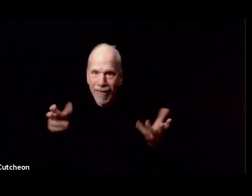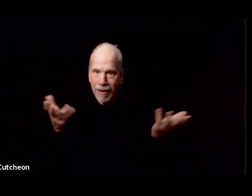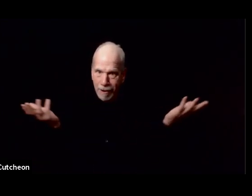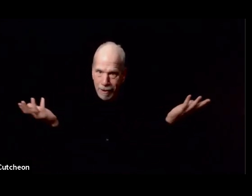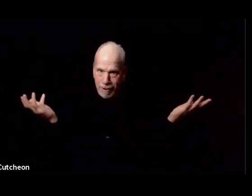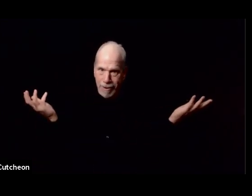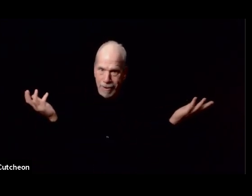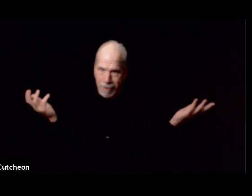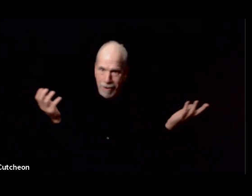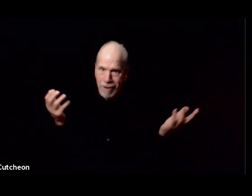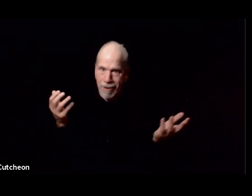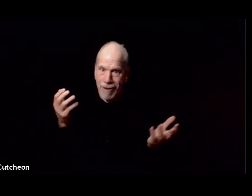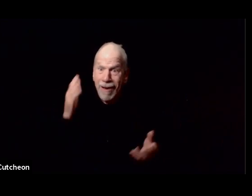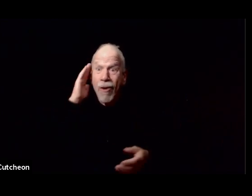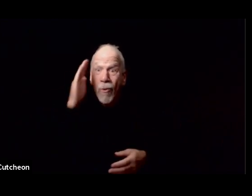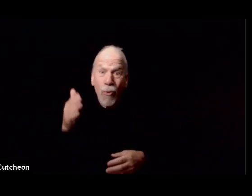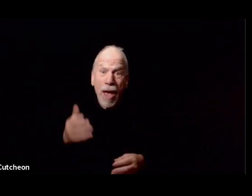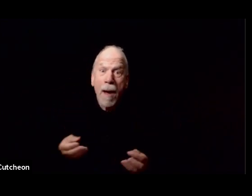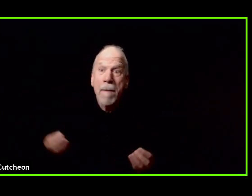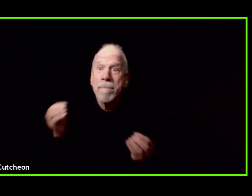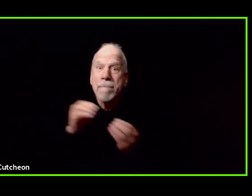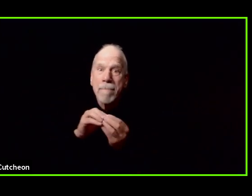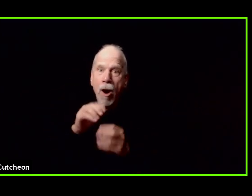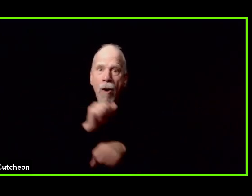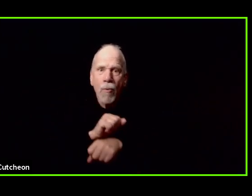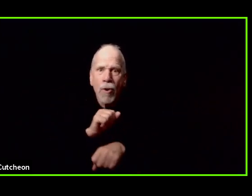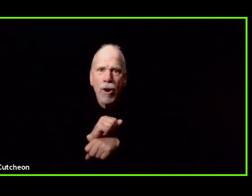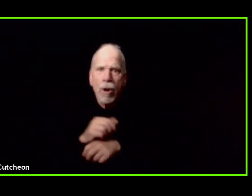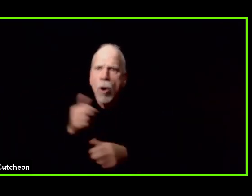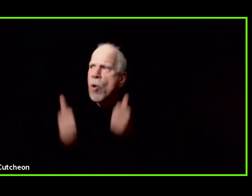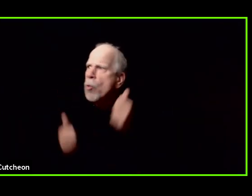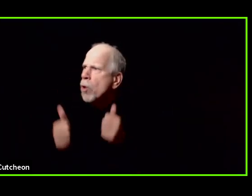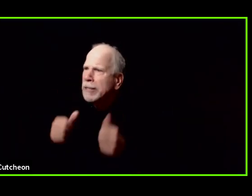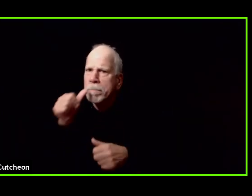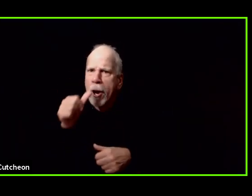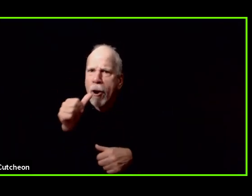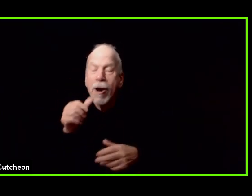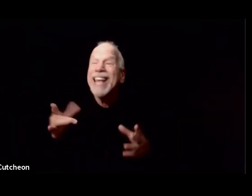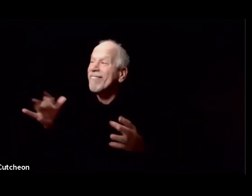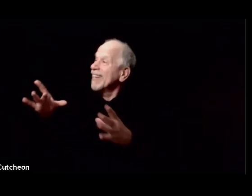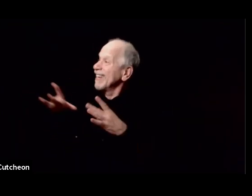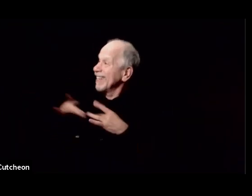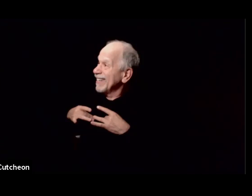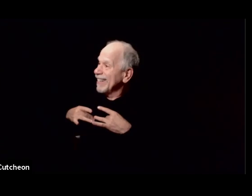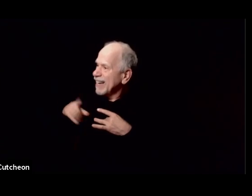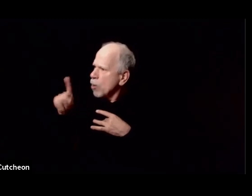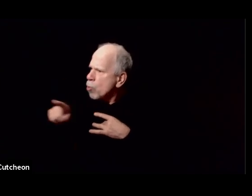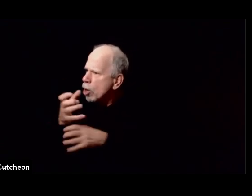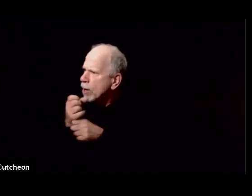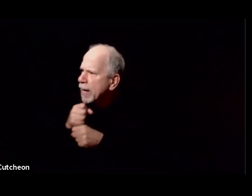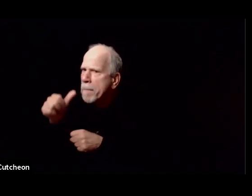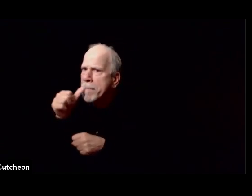are in the specific establishment but we are now reviewing the data and discussing this